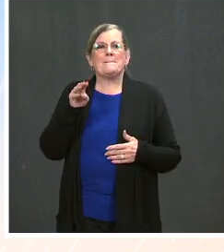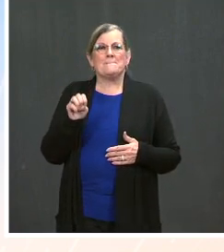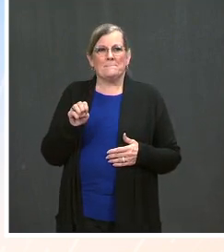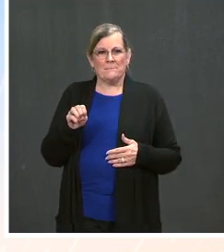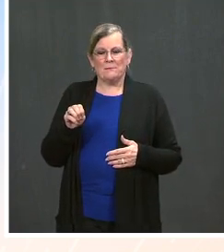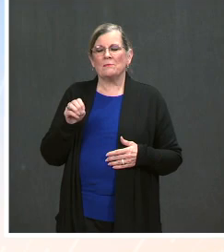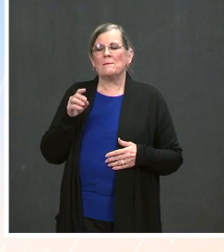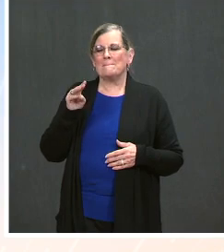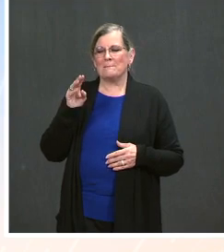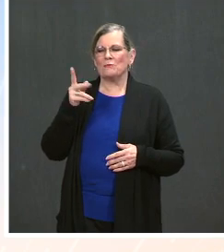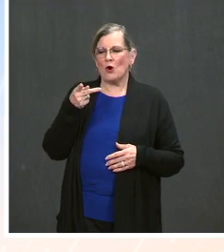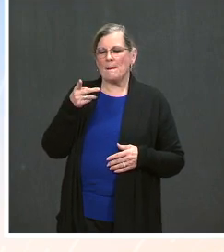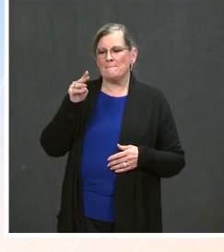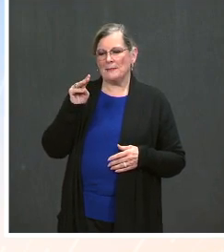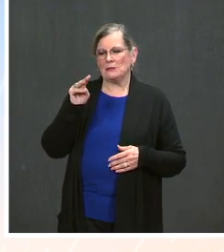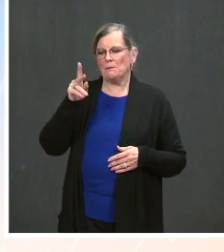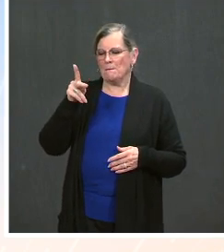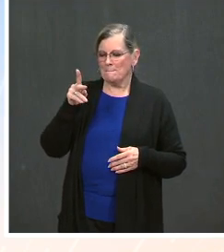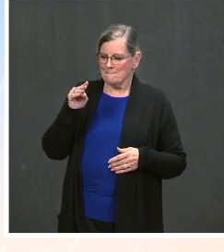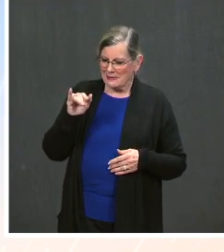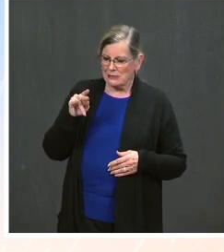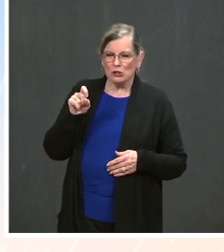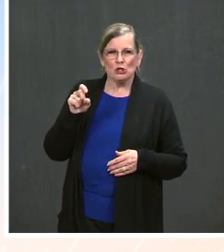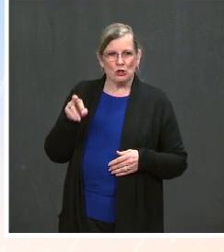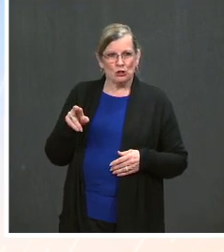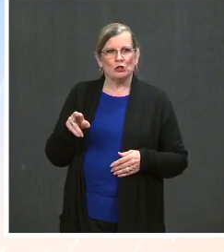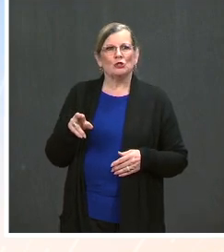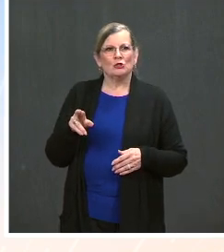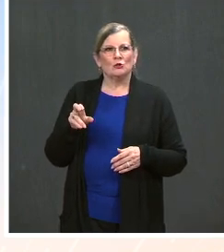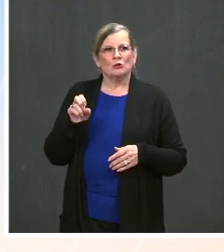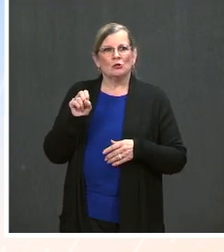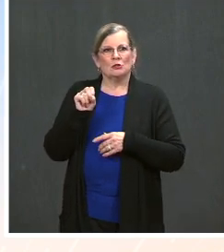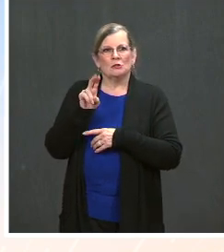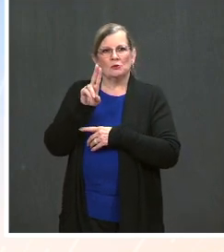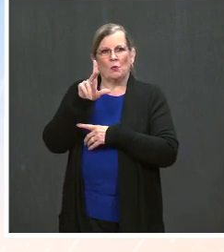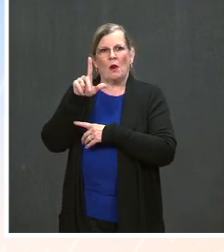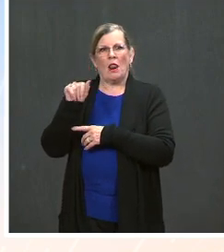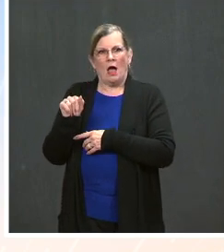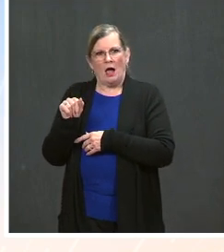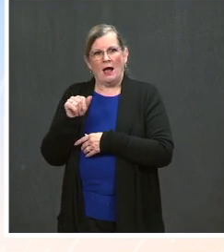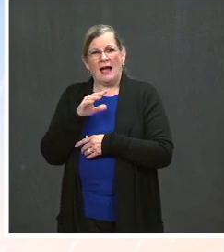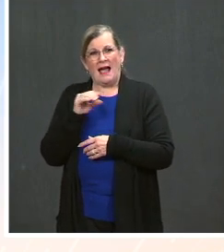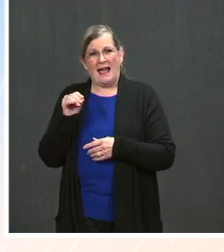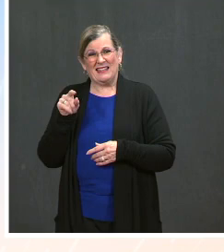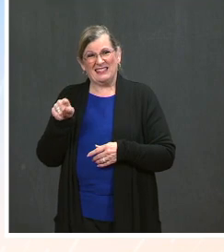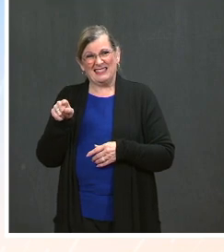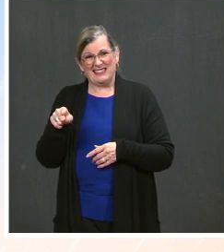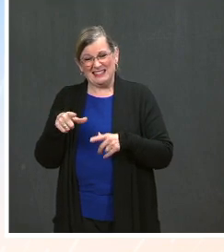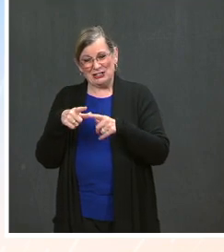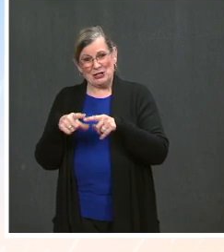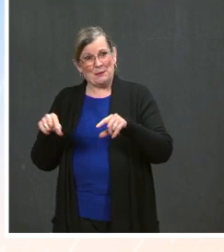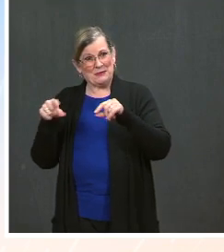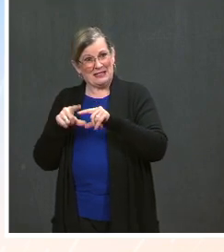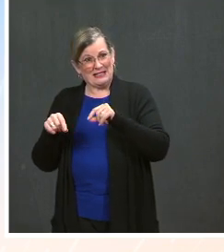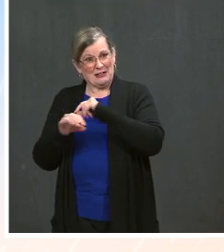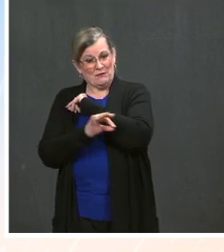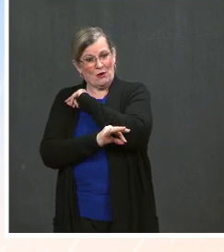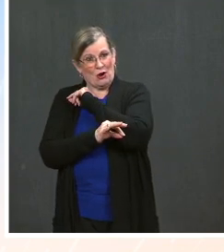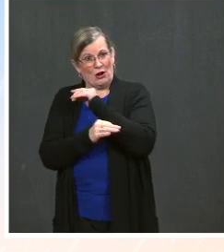to the White House on -- on Friday, April 16th. This will be our first in-person visit from a foreign leader in the Biden-Harris administration,